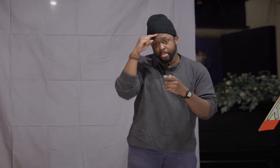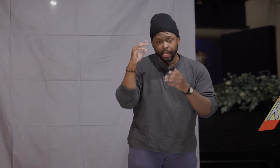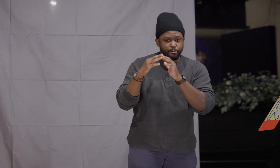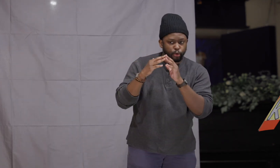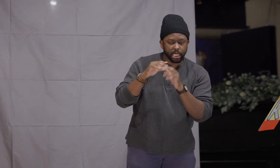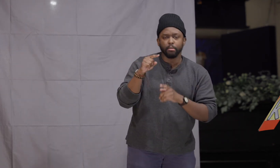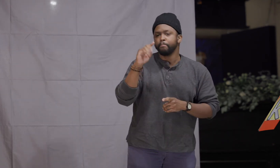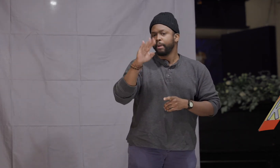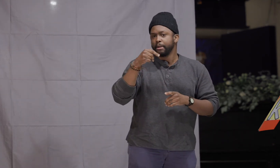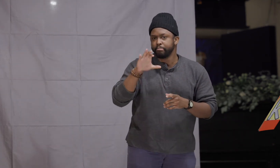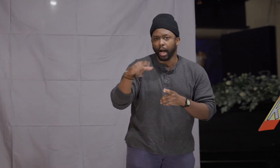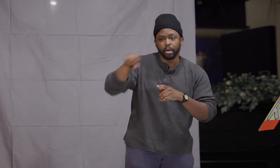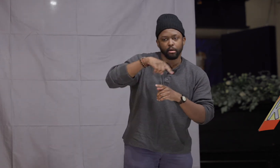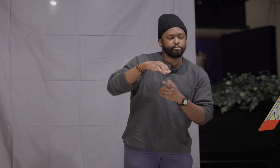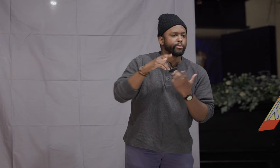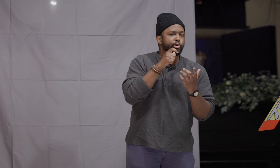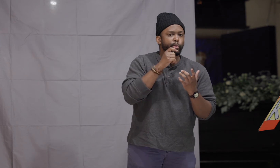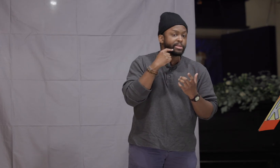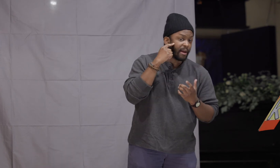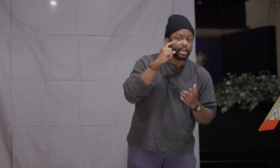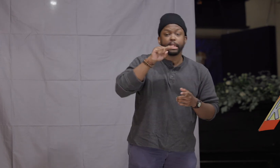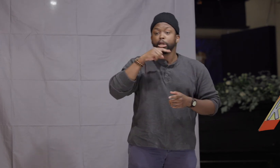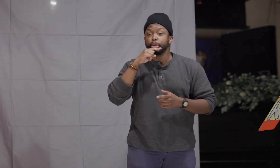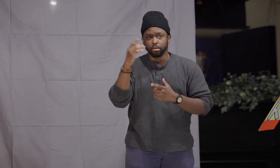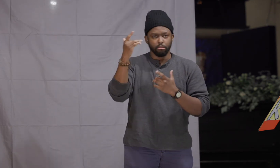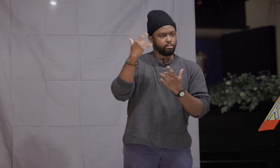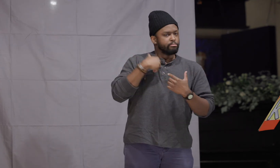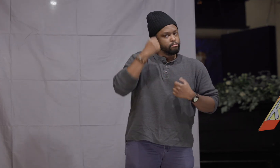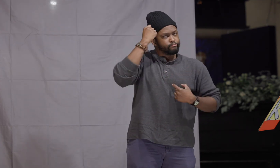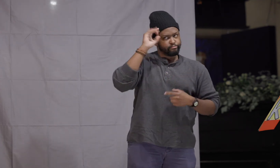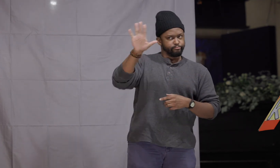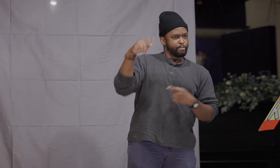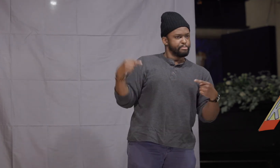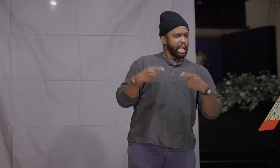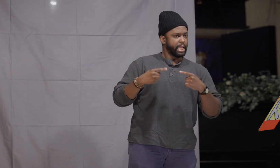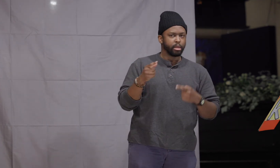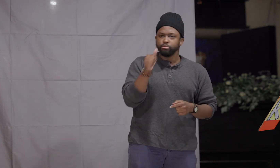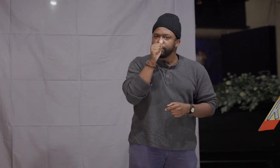When deaf people, especially BIPOC deaf people,